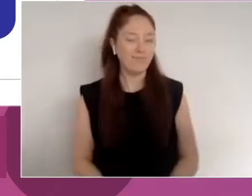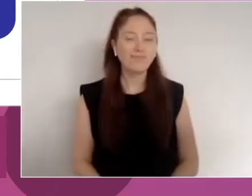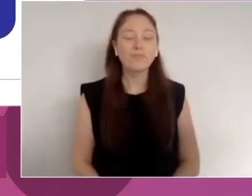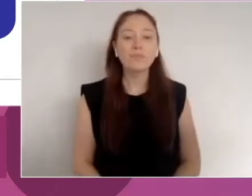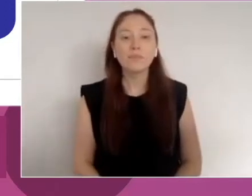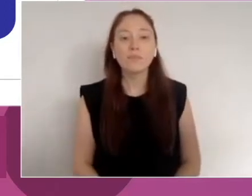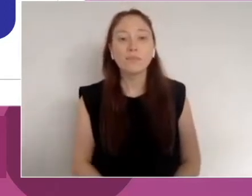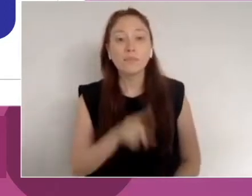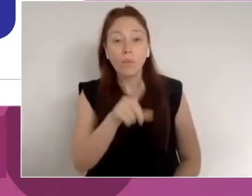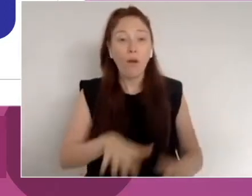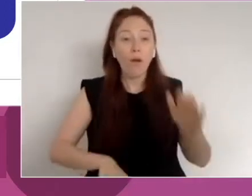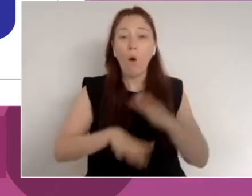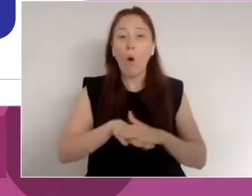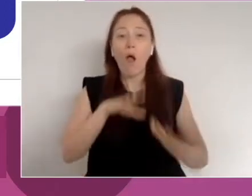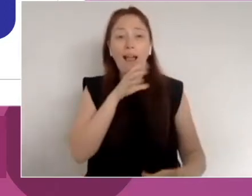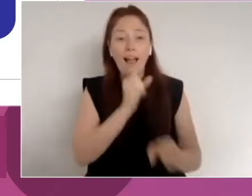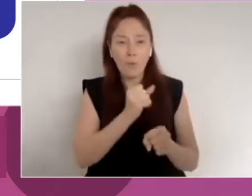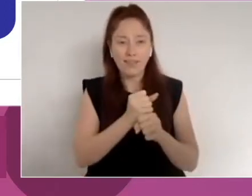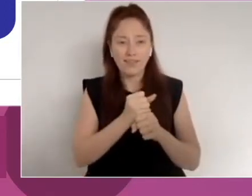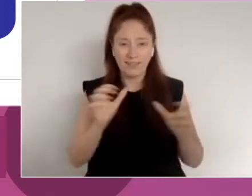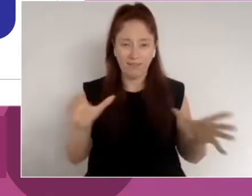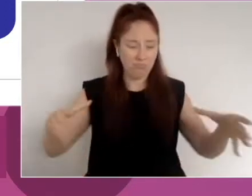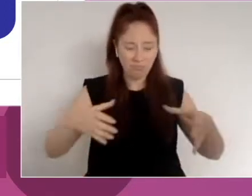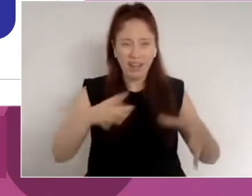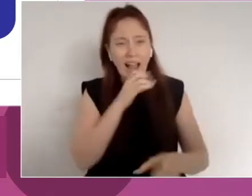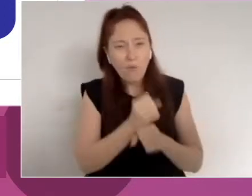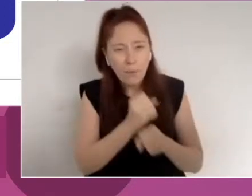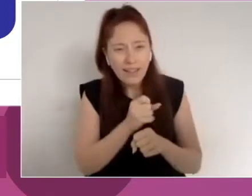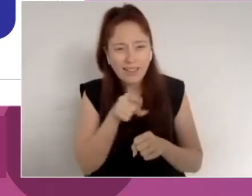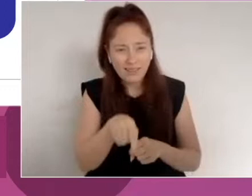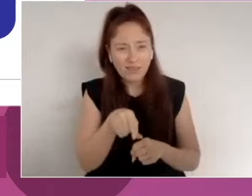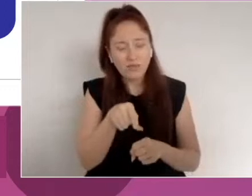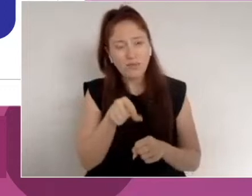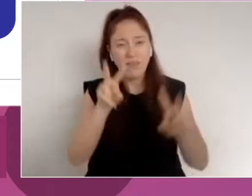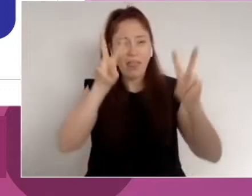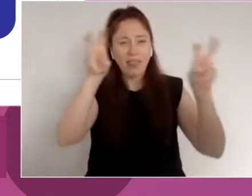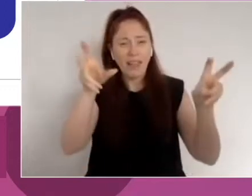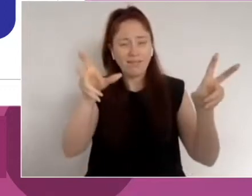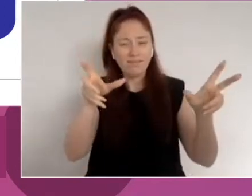of Government. So whole of Government has actually been around as a phrase for probably 20-odd years.